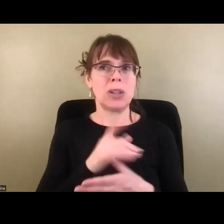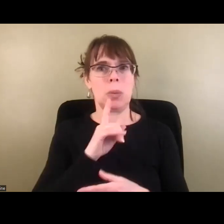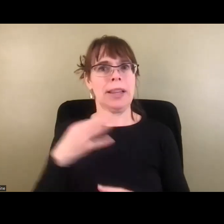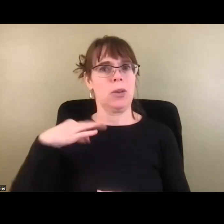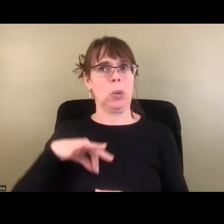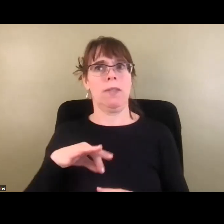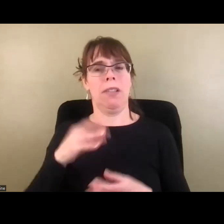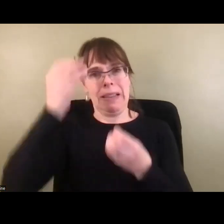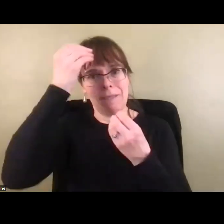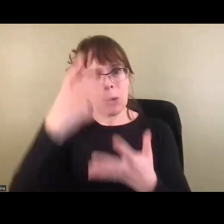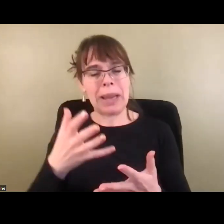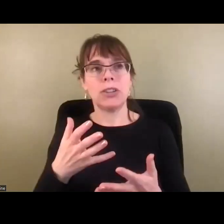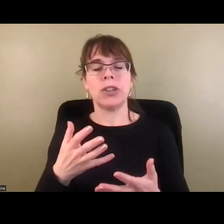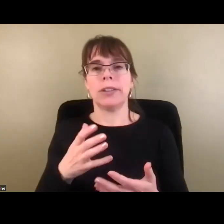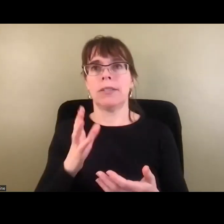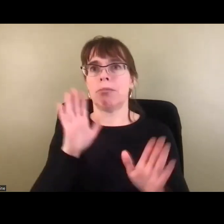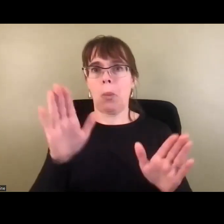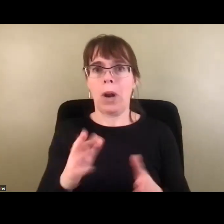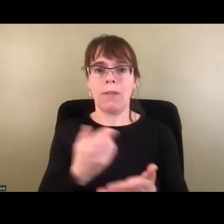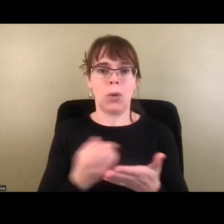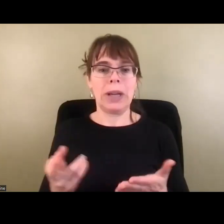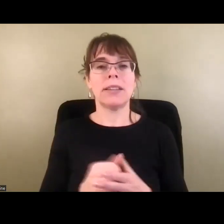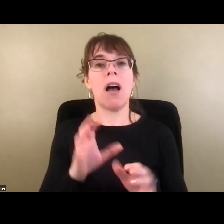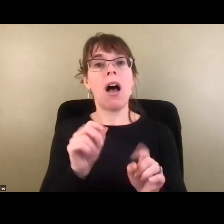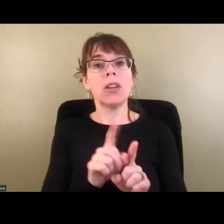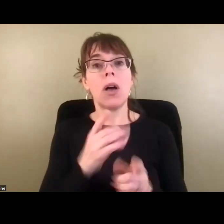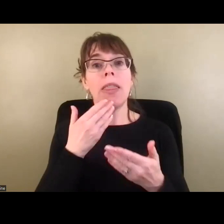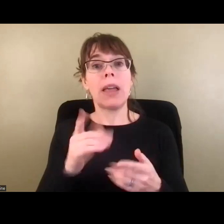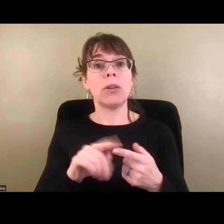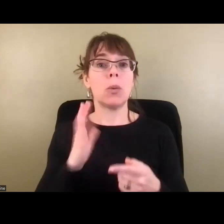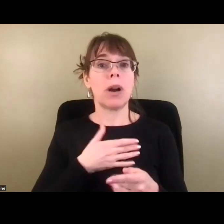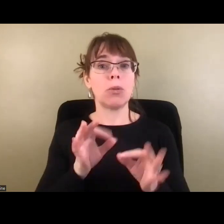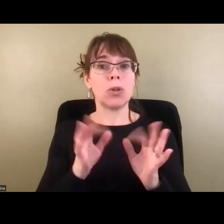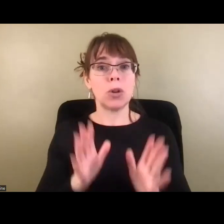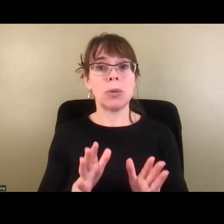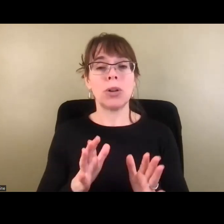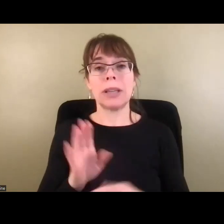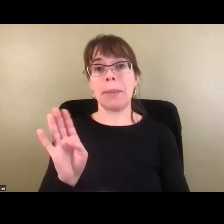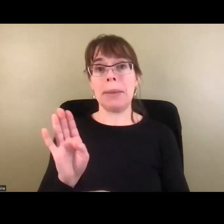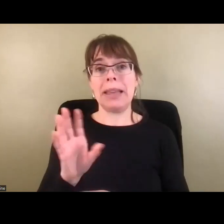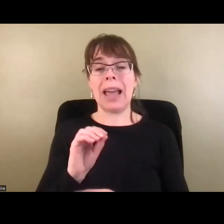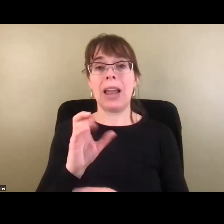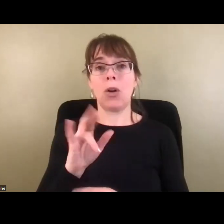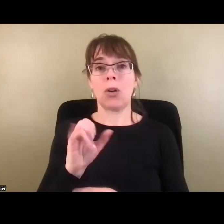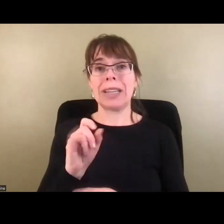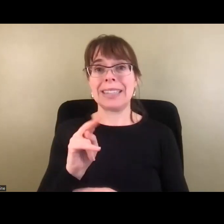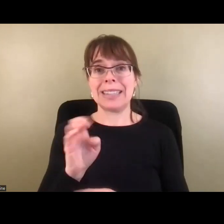and being such a wonderful resource. I'd also like to say thank you to our interpreters, both B. and Christine. Thank you for your hard work.